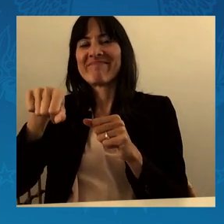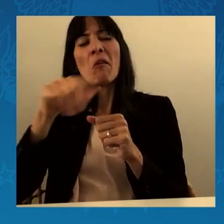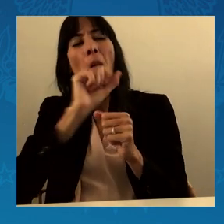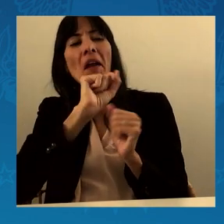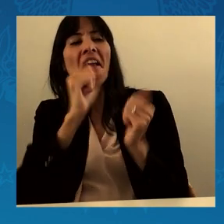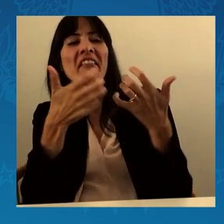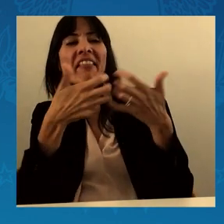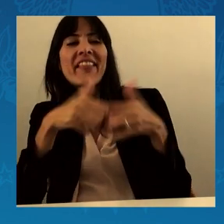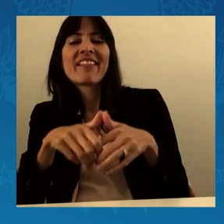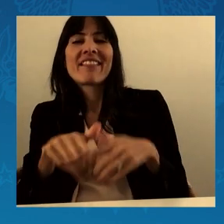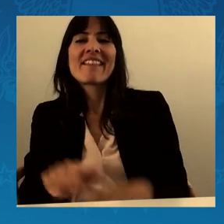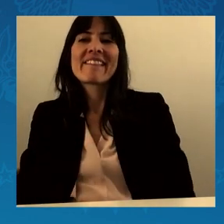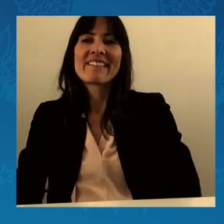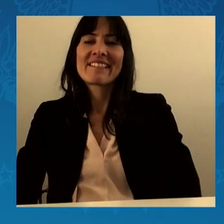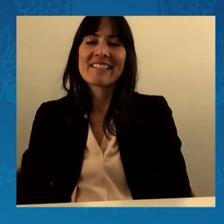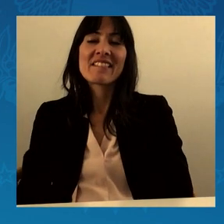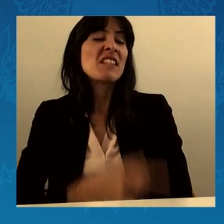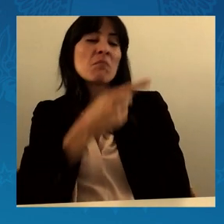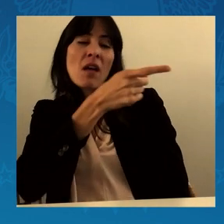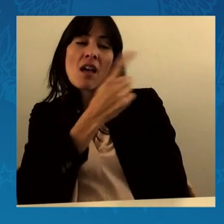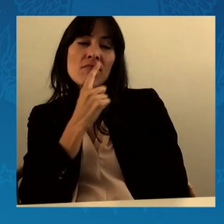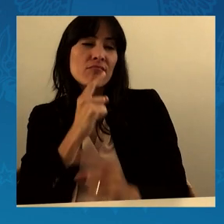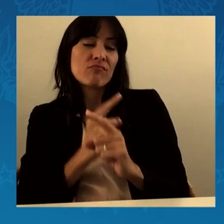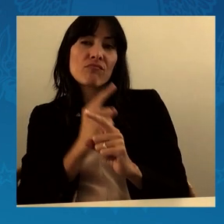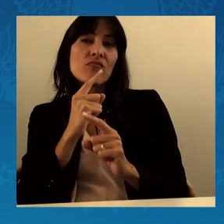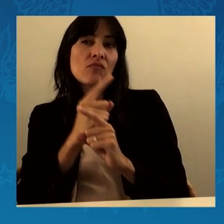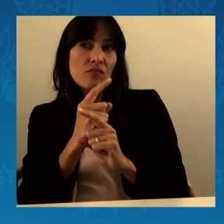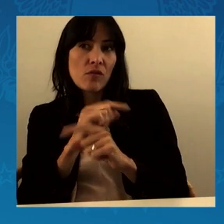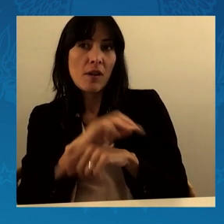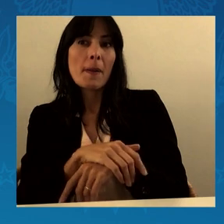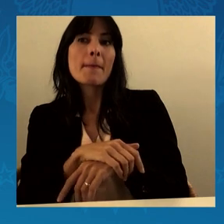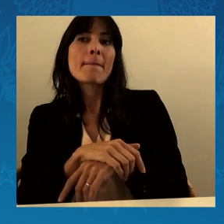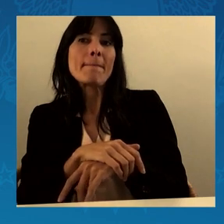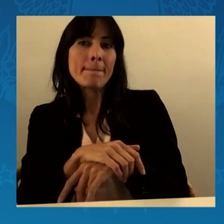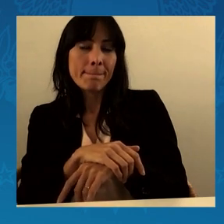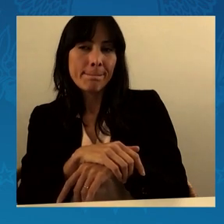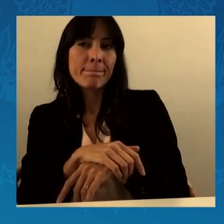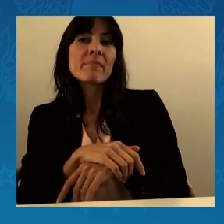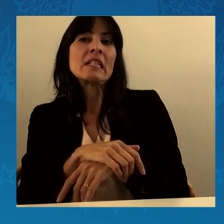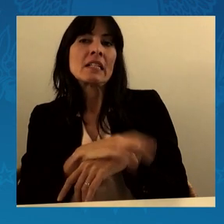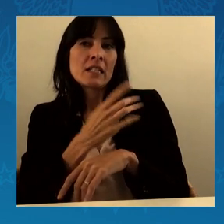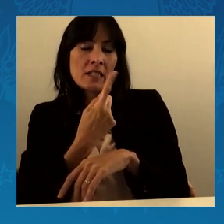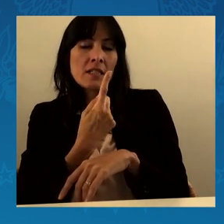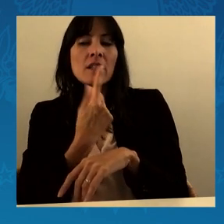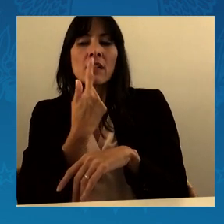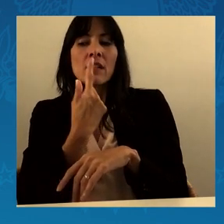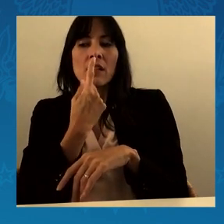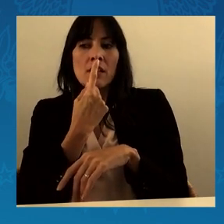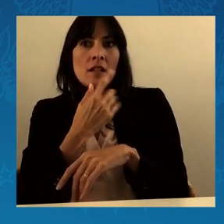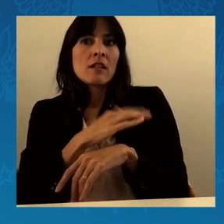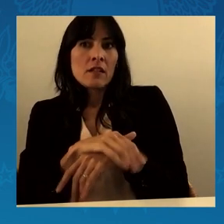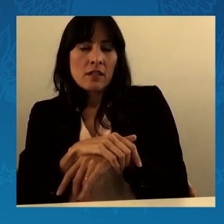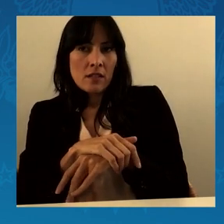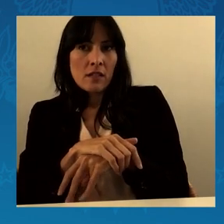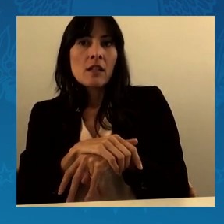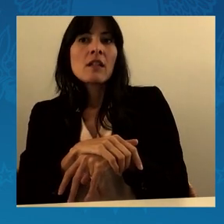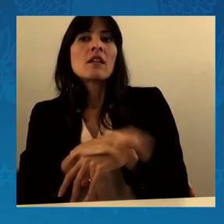But you're absolutely right. And so one evening I went out and looked through the telescope there.